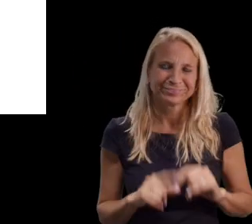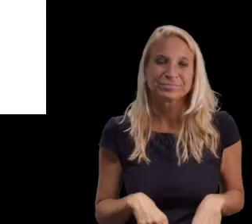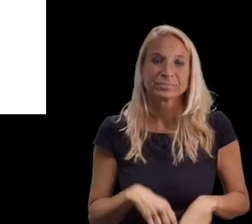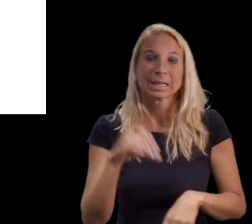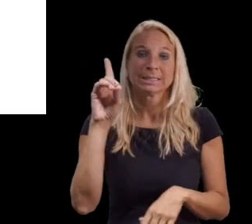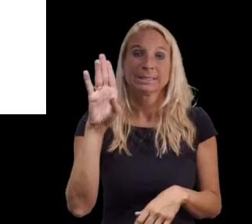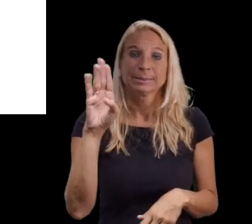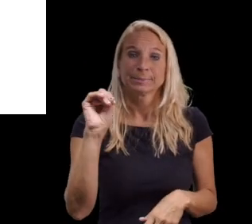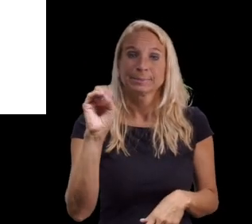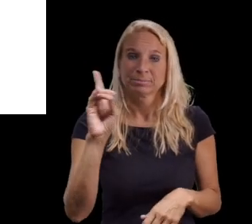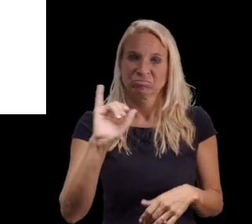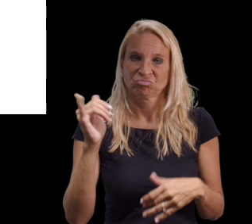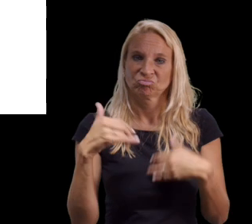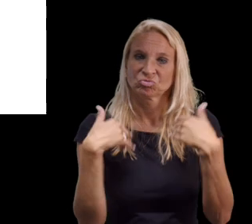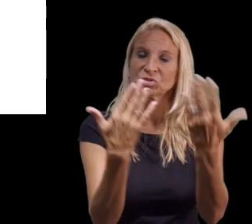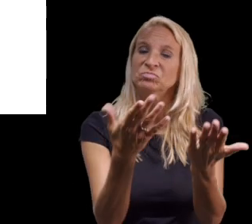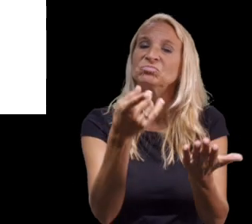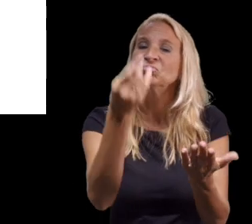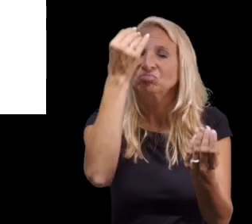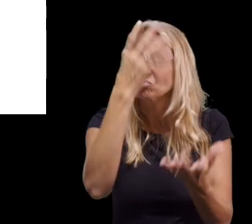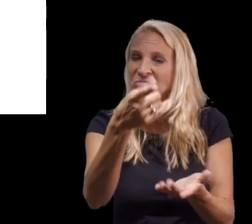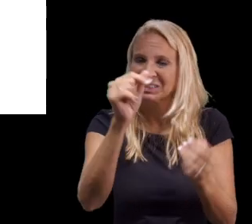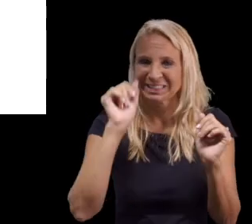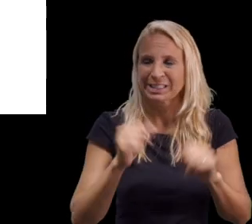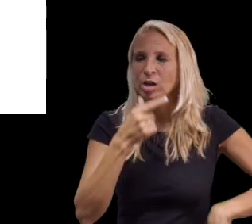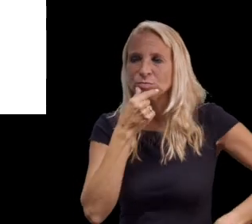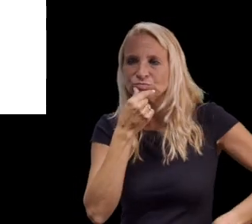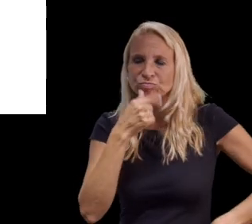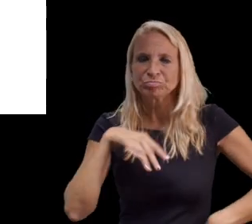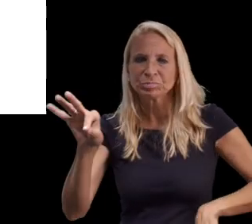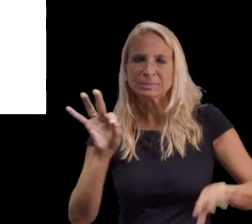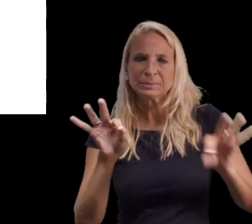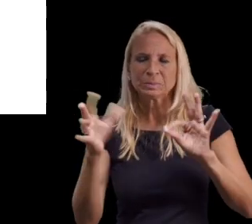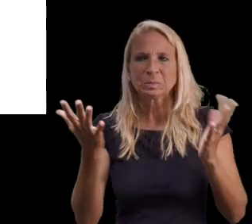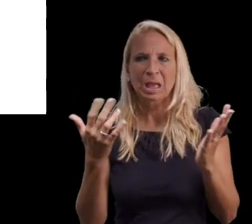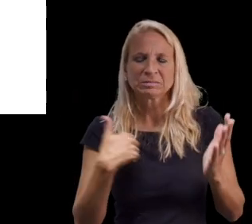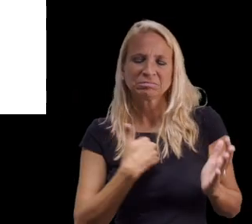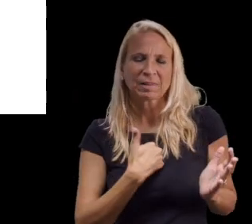DBMD also offers people the choice